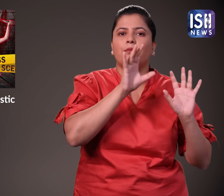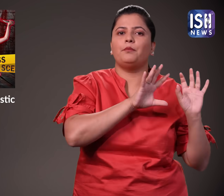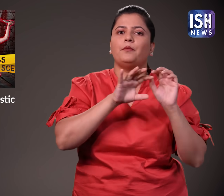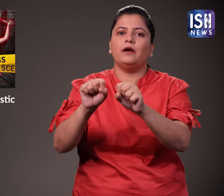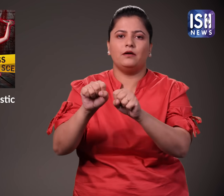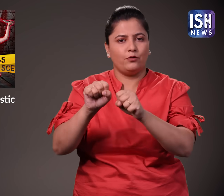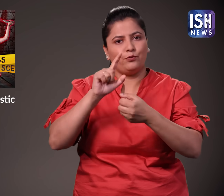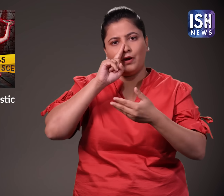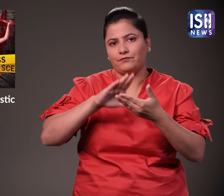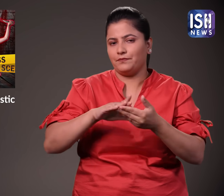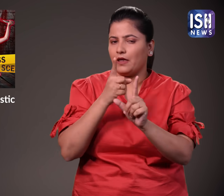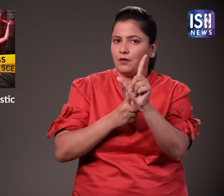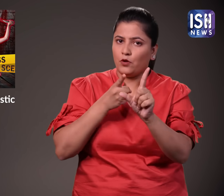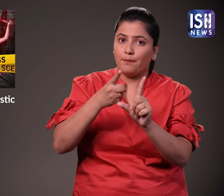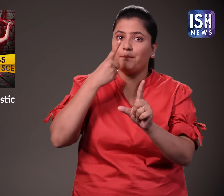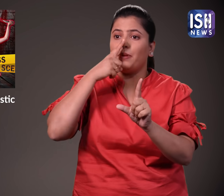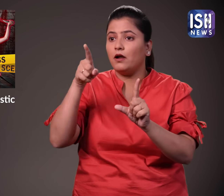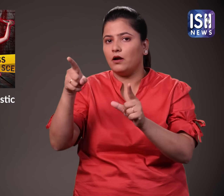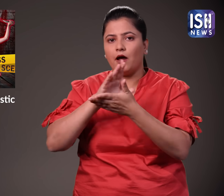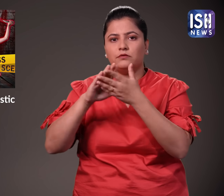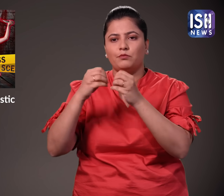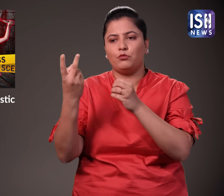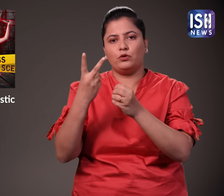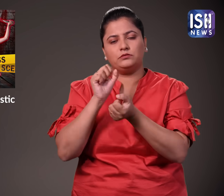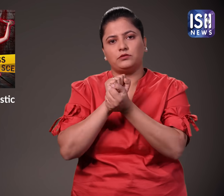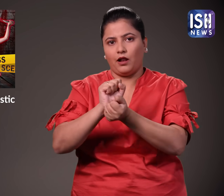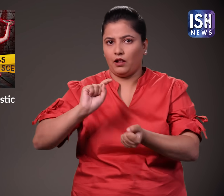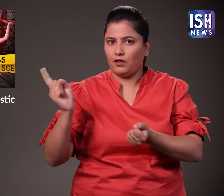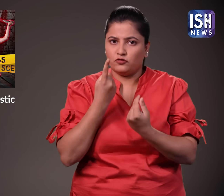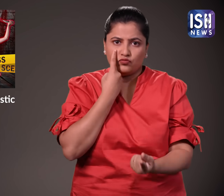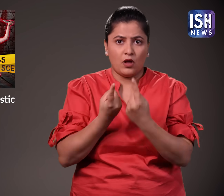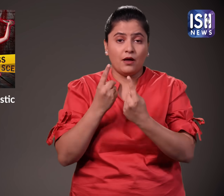The police have arrested Yashaswini and Hema Bai. Further investigation is going on.